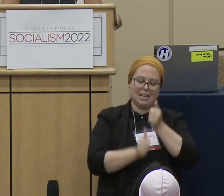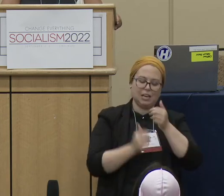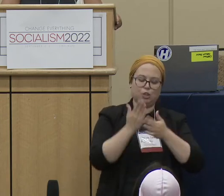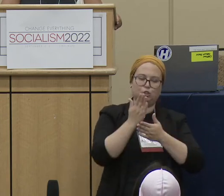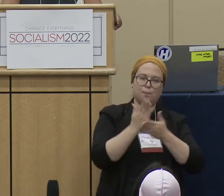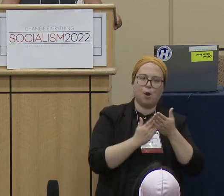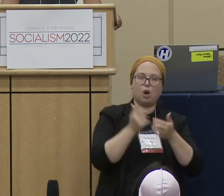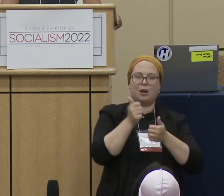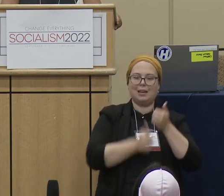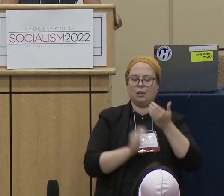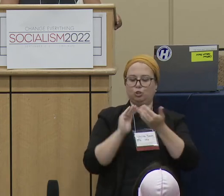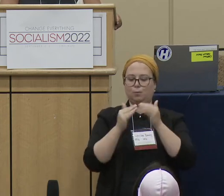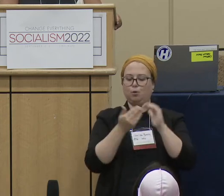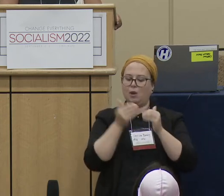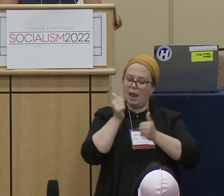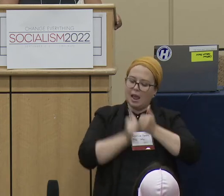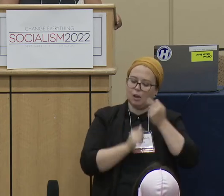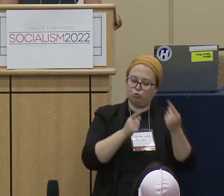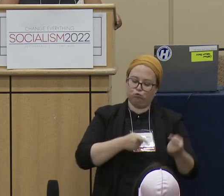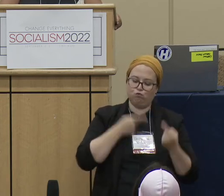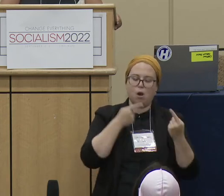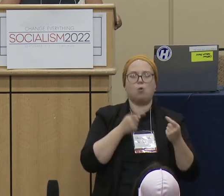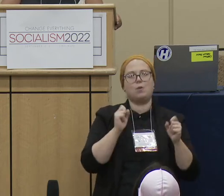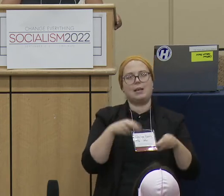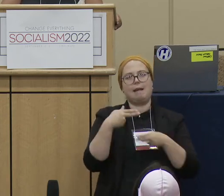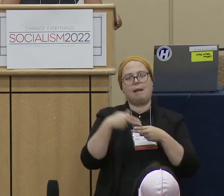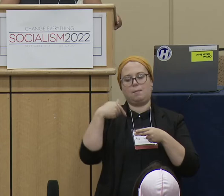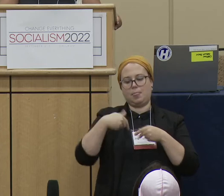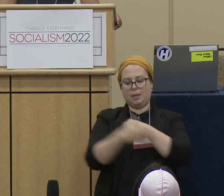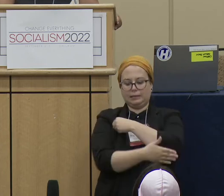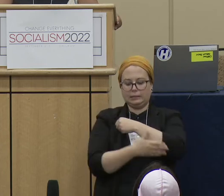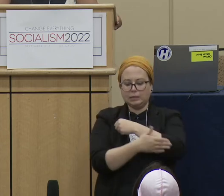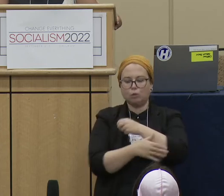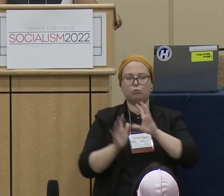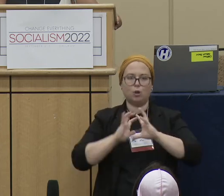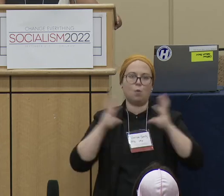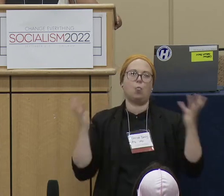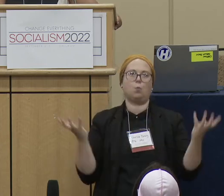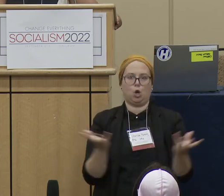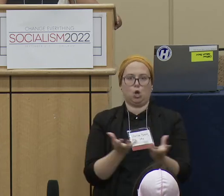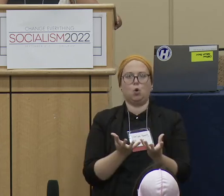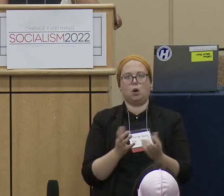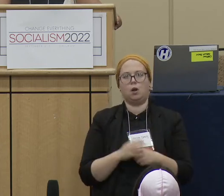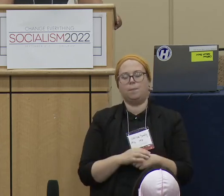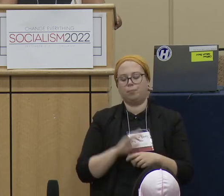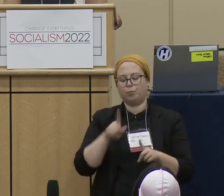Black feminists are embedded in every sector , every front line community, and every struggle we can name, certainly in this